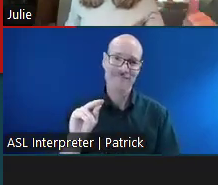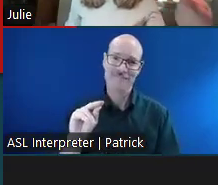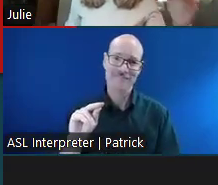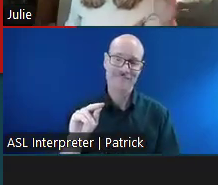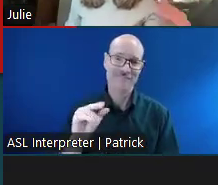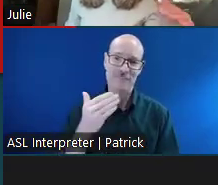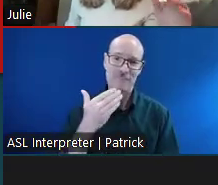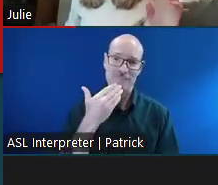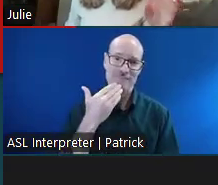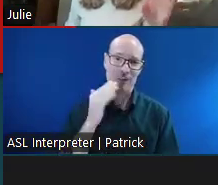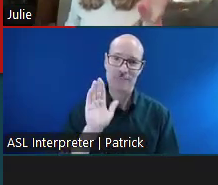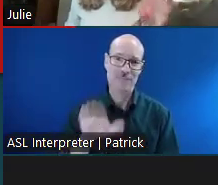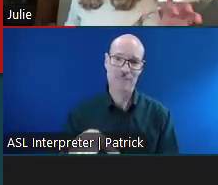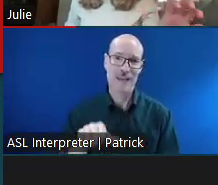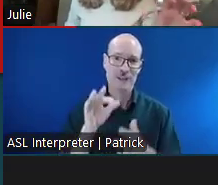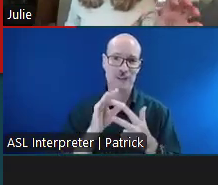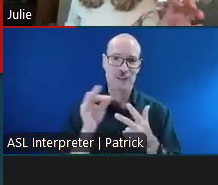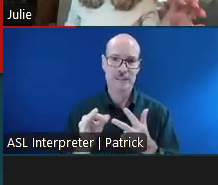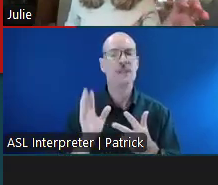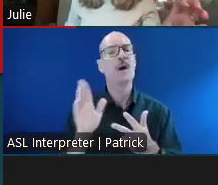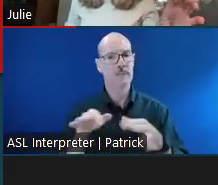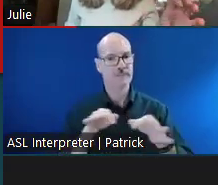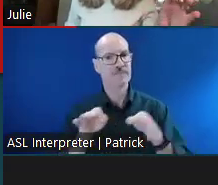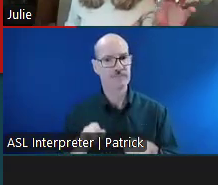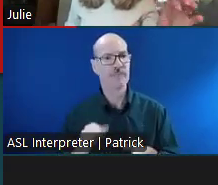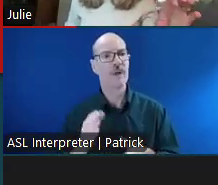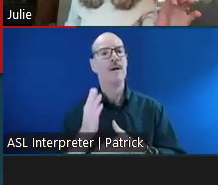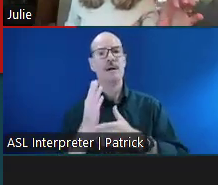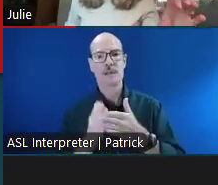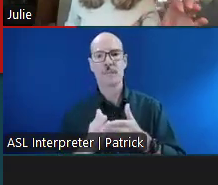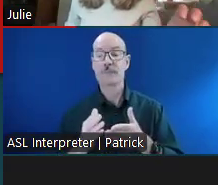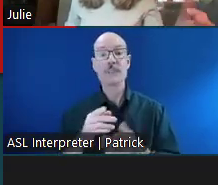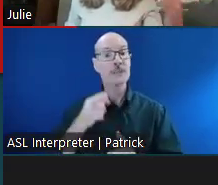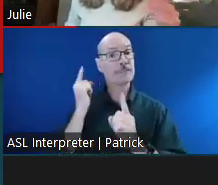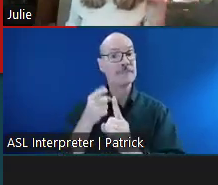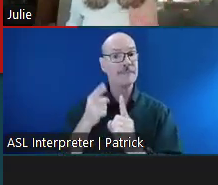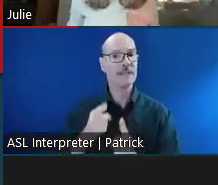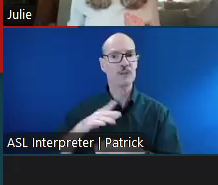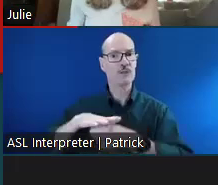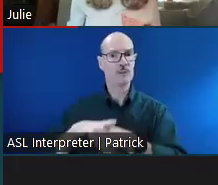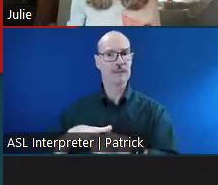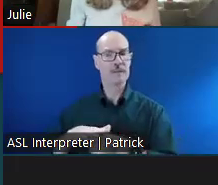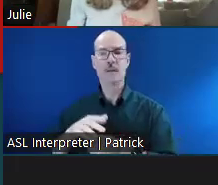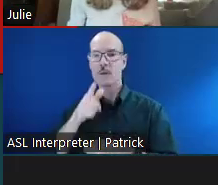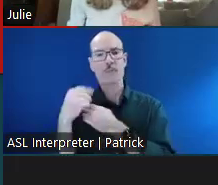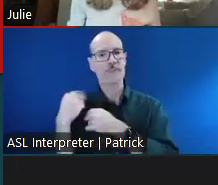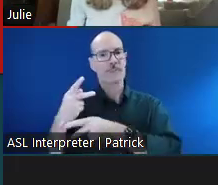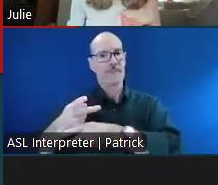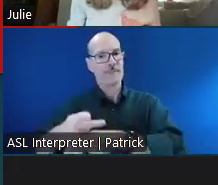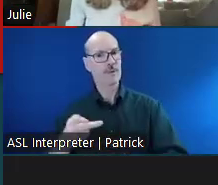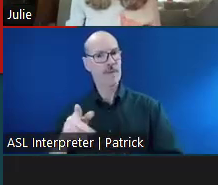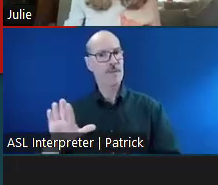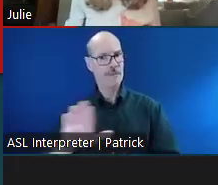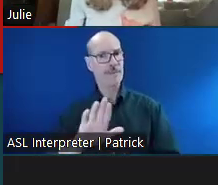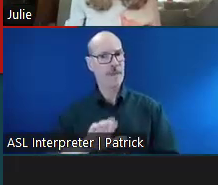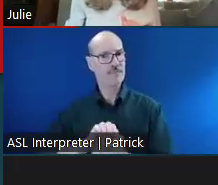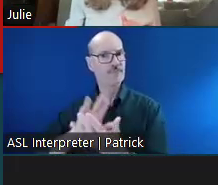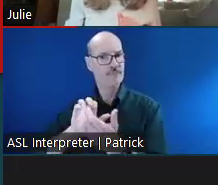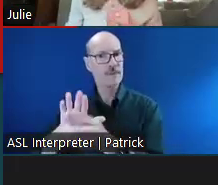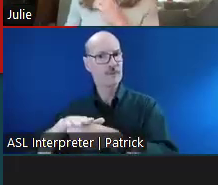I will be talking about both specific stressors that caregivers often experience as well as ways of dealing with your stress.